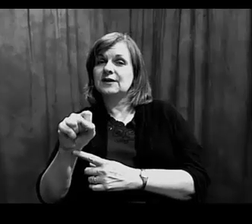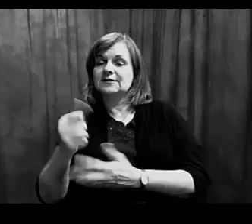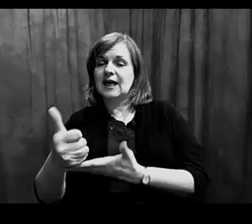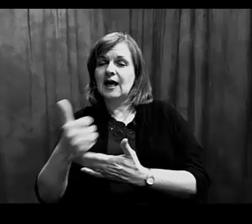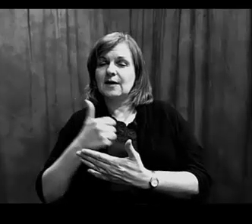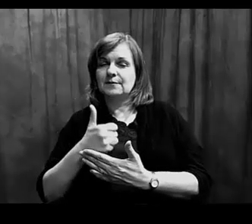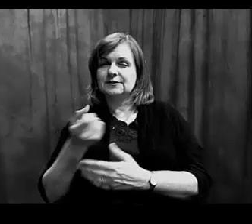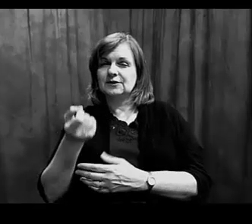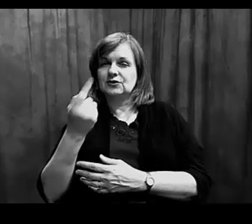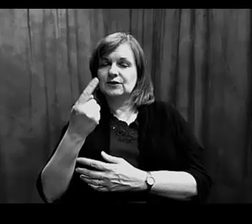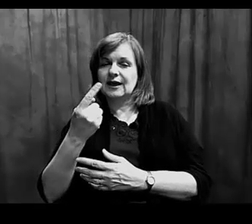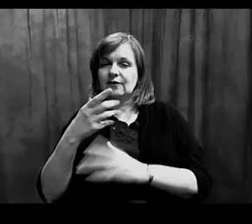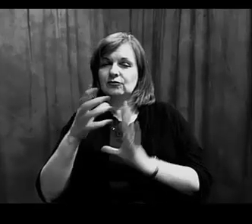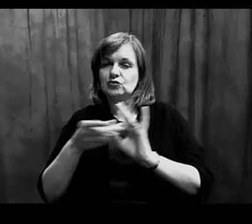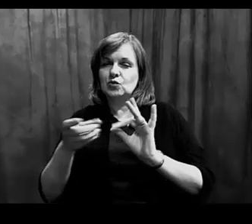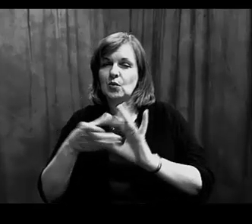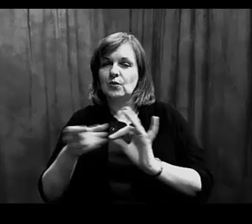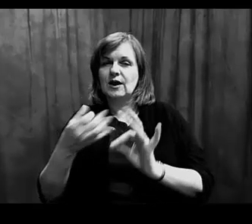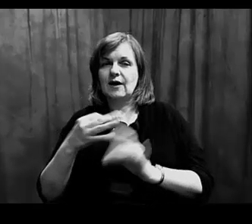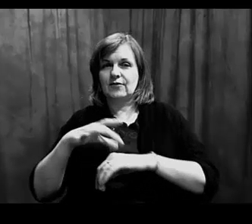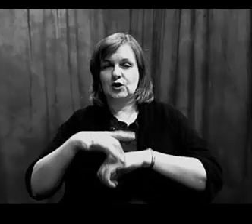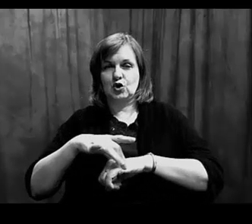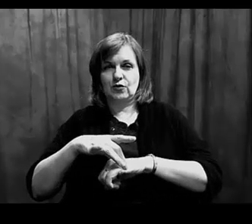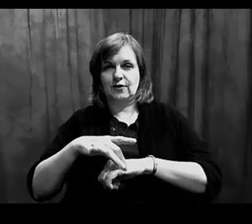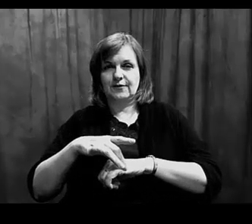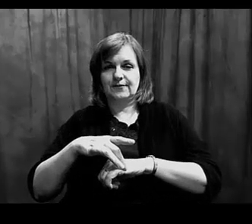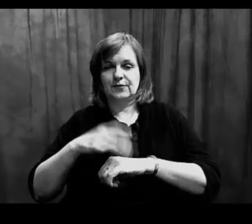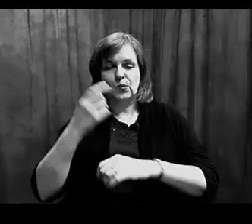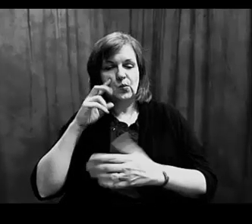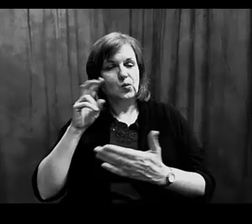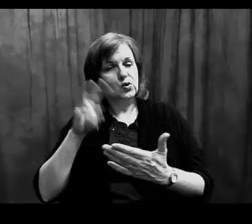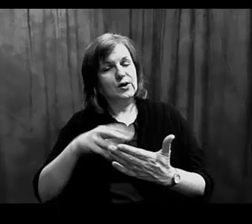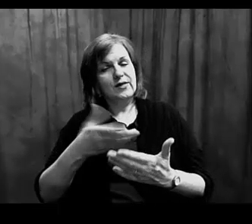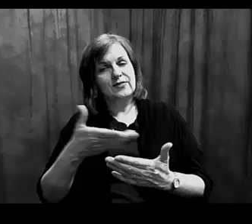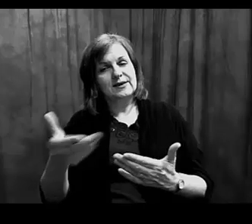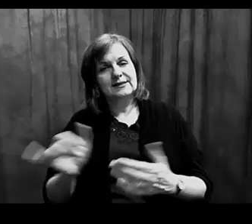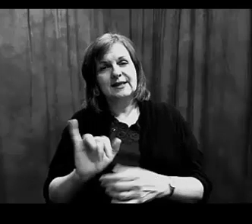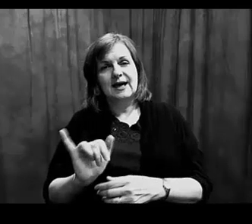and in particular we've used fossils